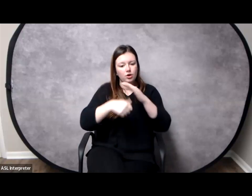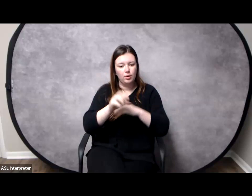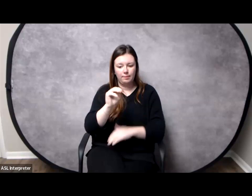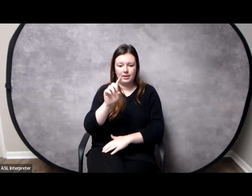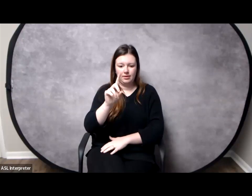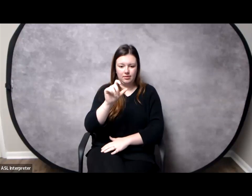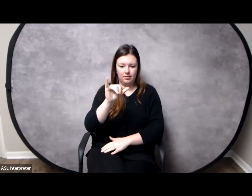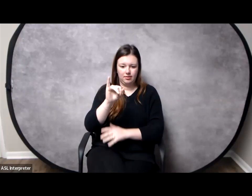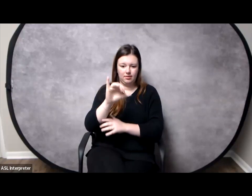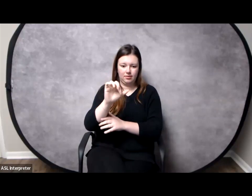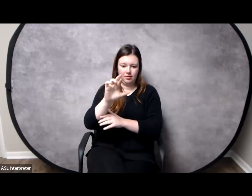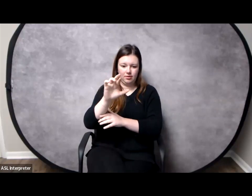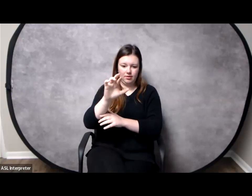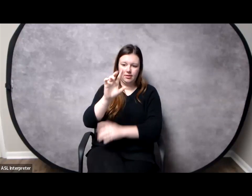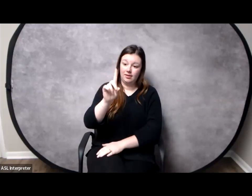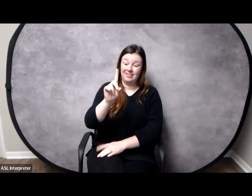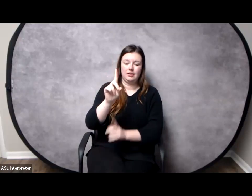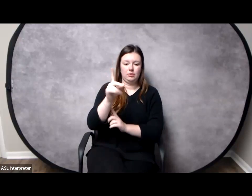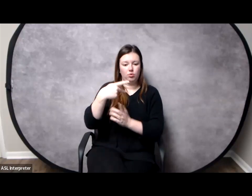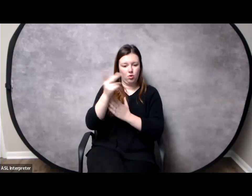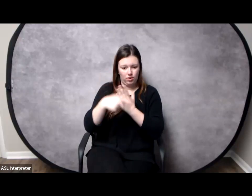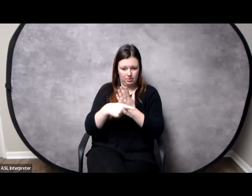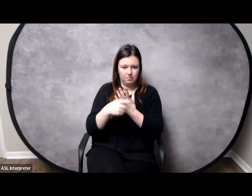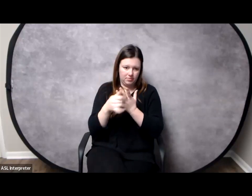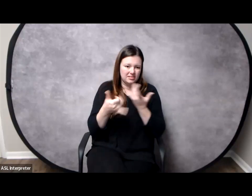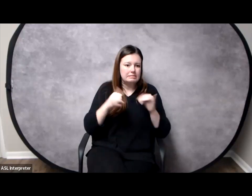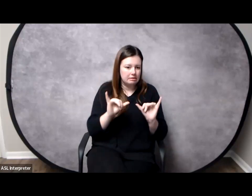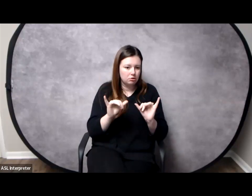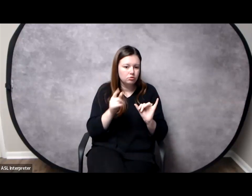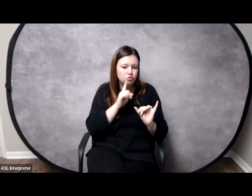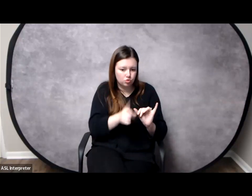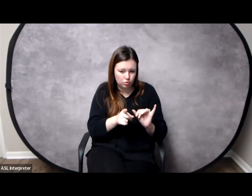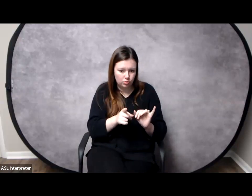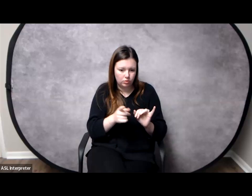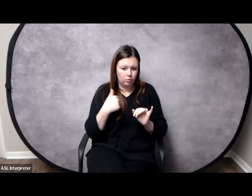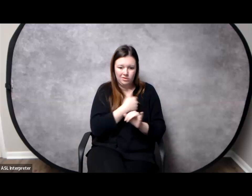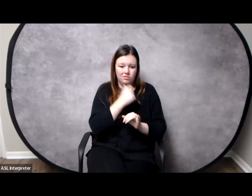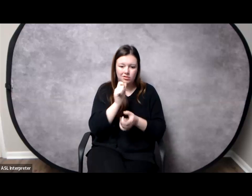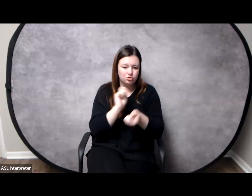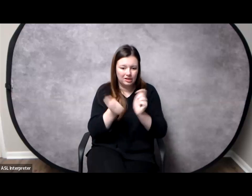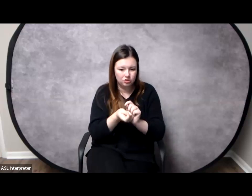We aren't making any changes to the underlying Medicaid law which is based in the Social